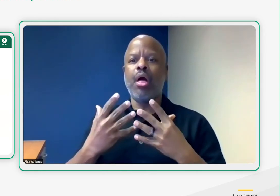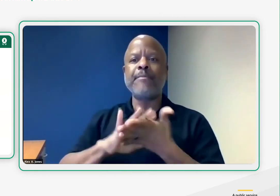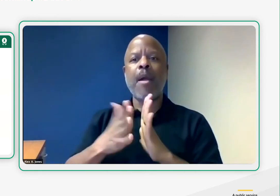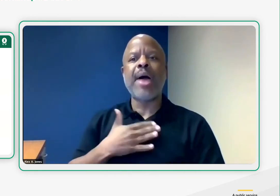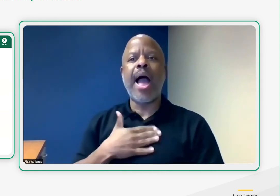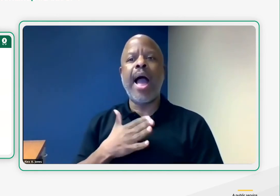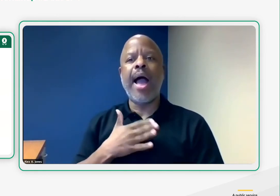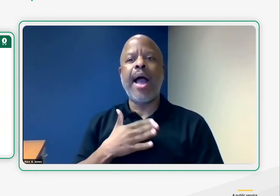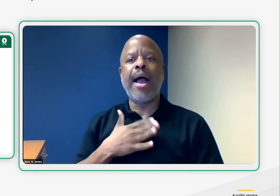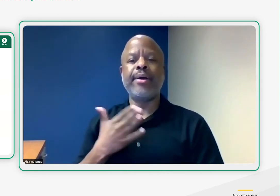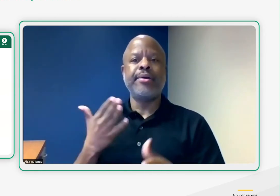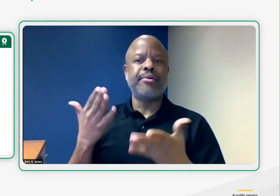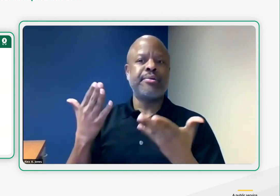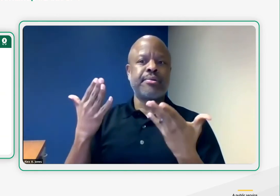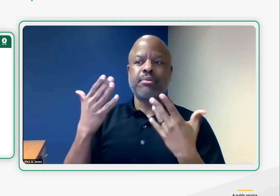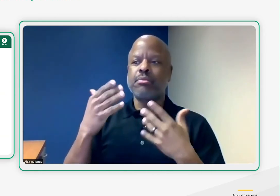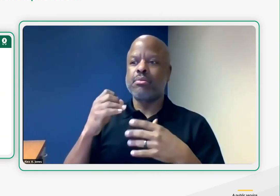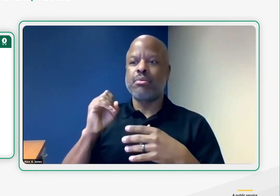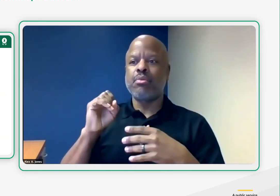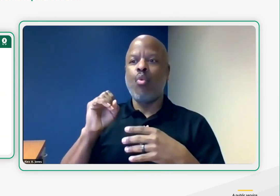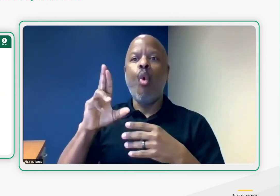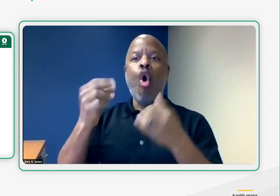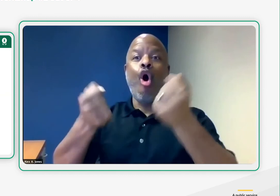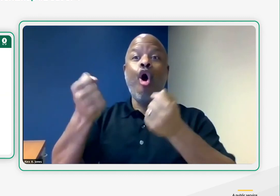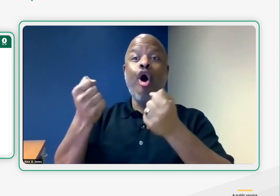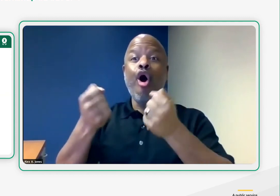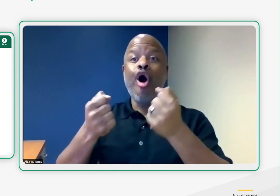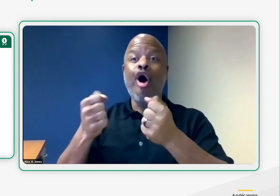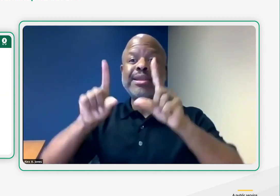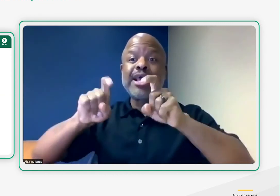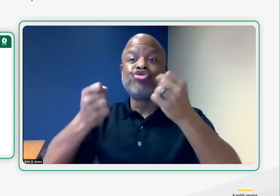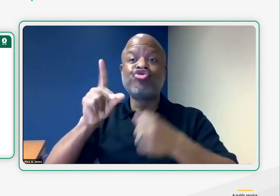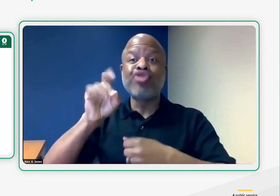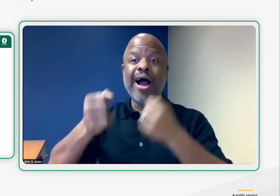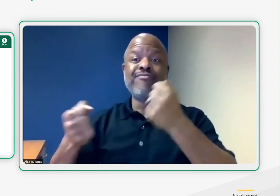Because it's already become yours. Or think about a car and taking it for a test drive.